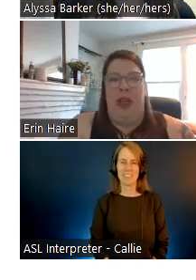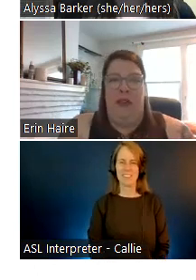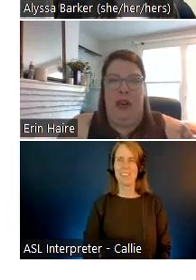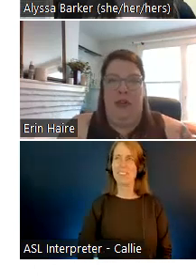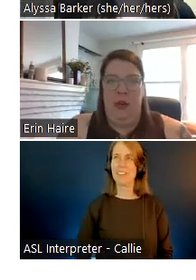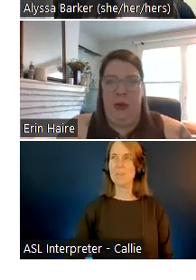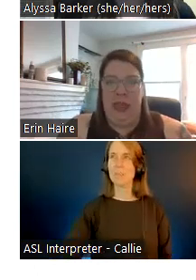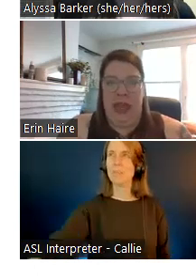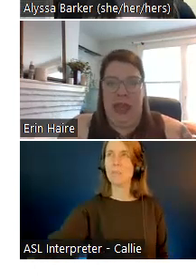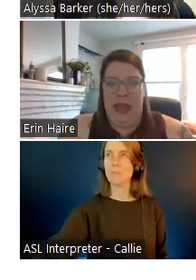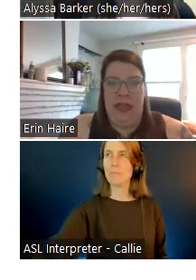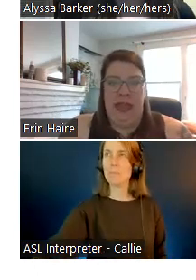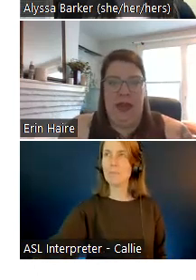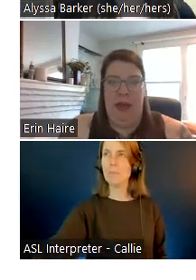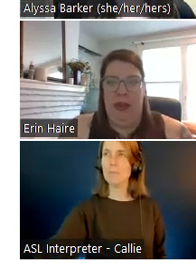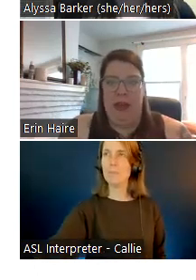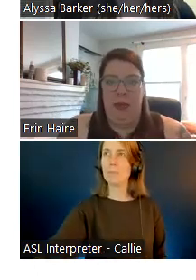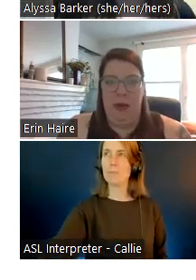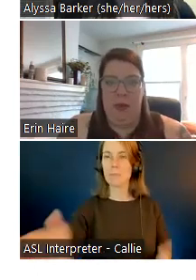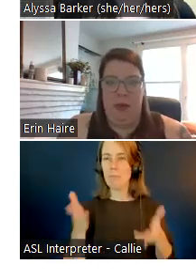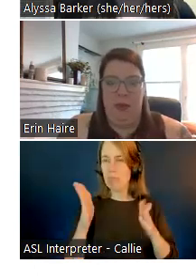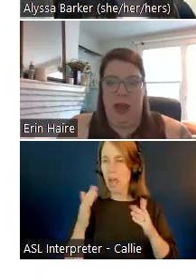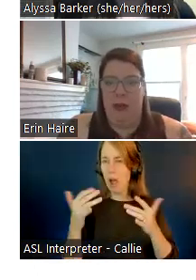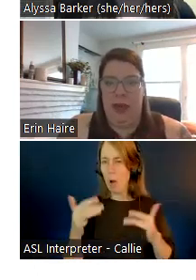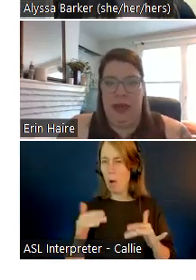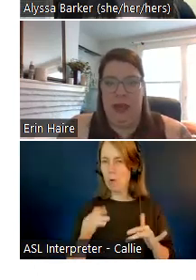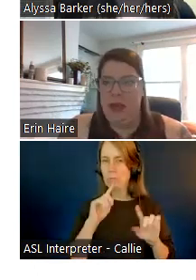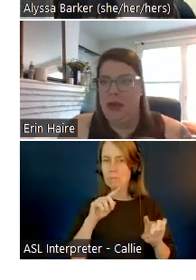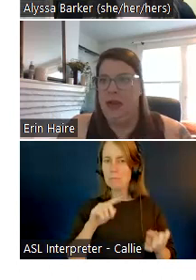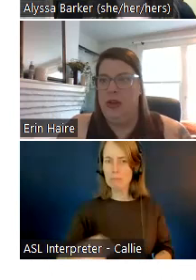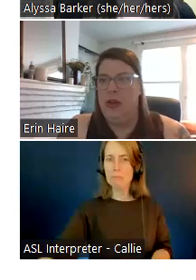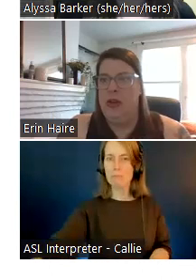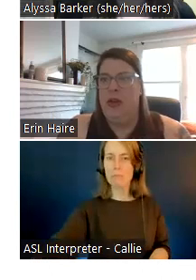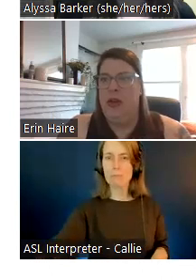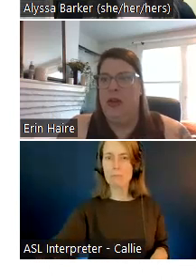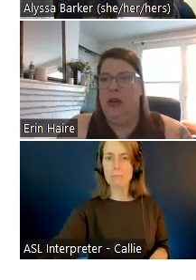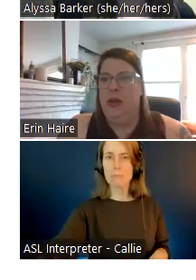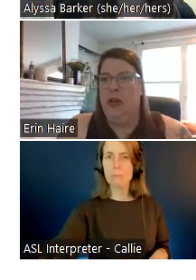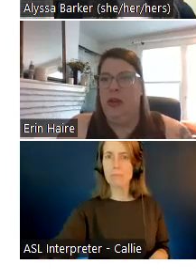give it a few more seconds it looks like most everybody has answered